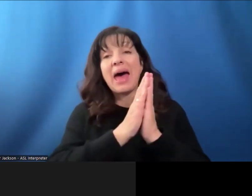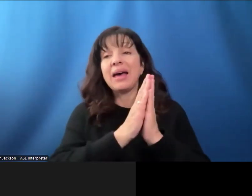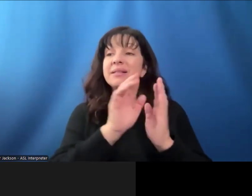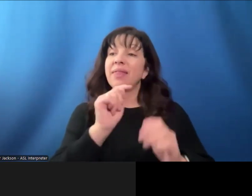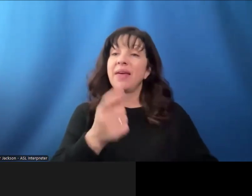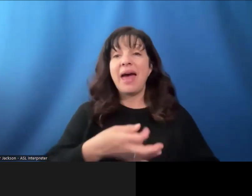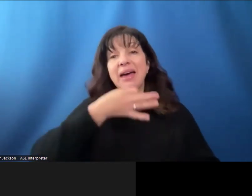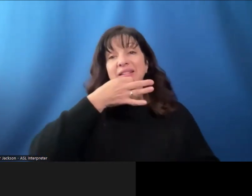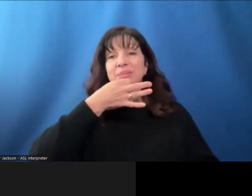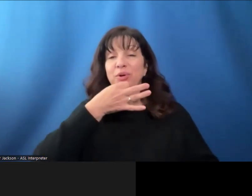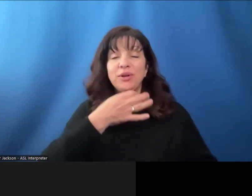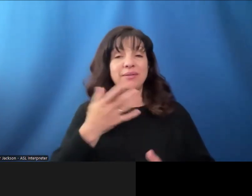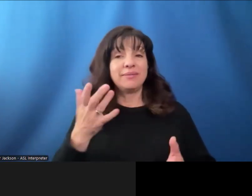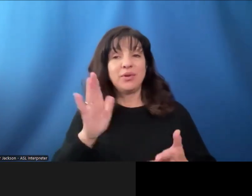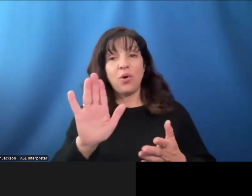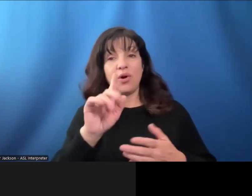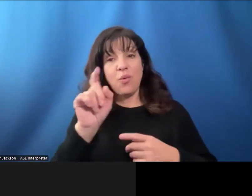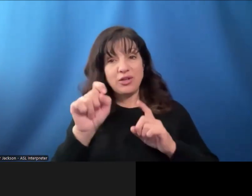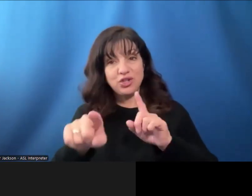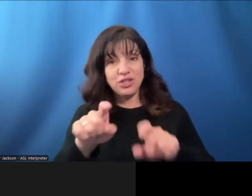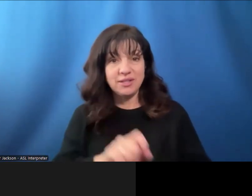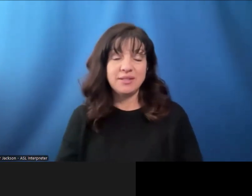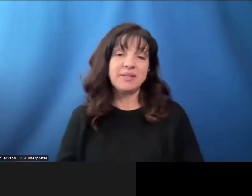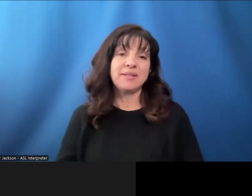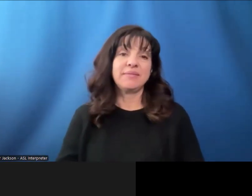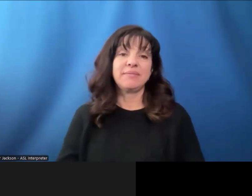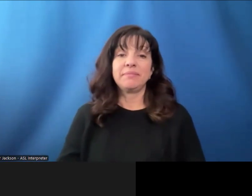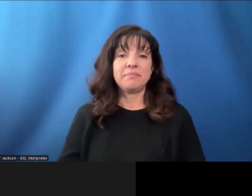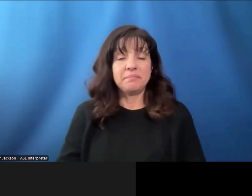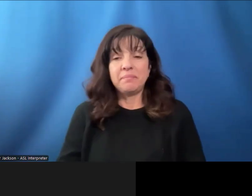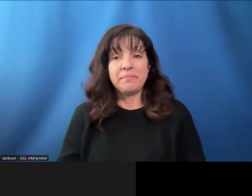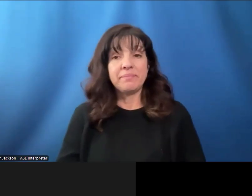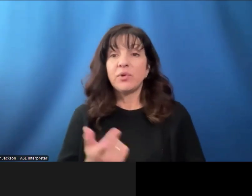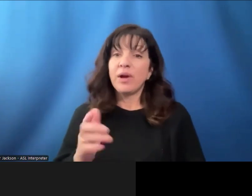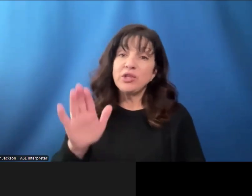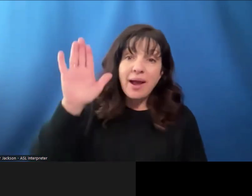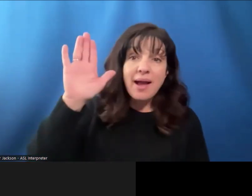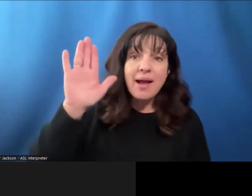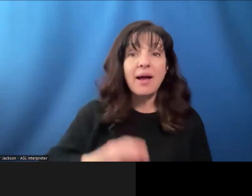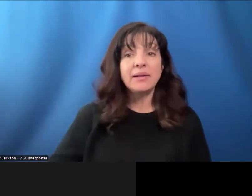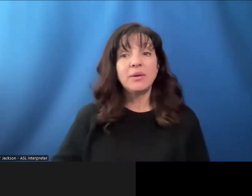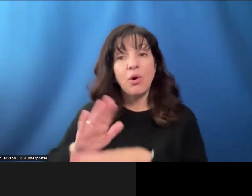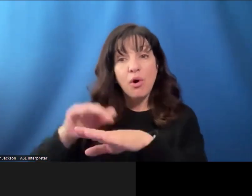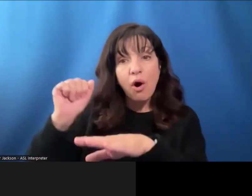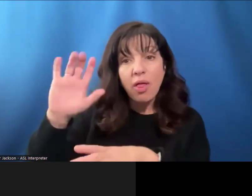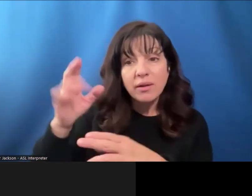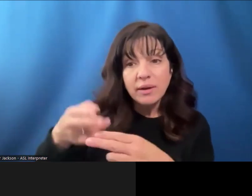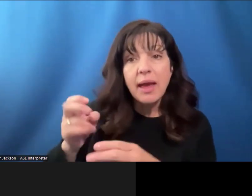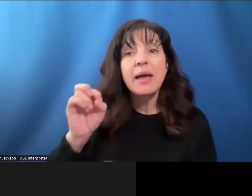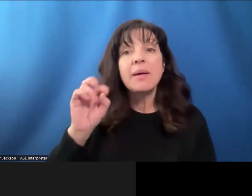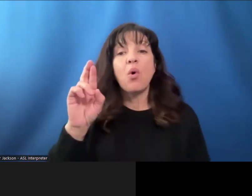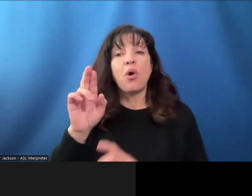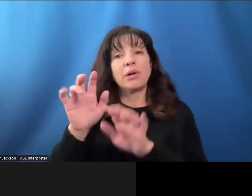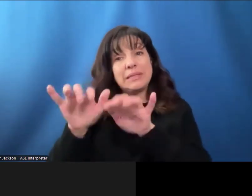questions you have for her, and you can just raise your hand and we'll call on you, or you can put it in chat.